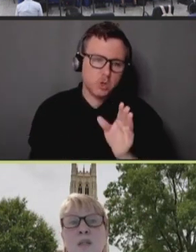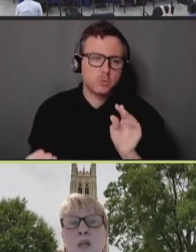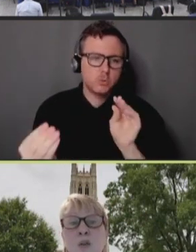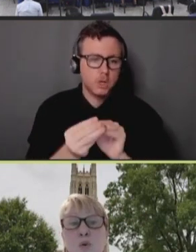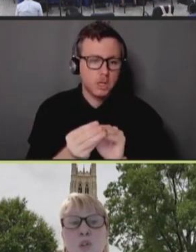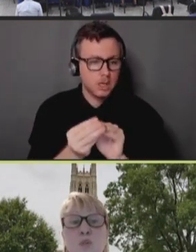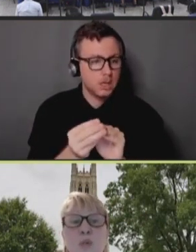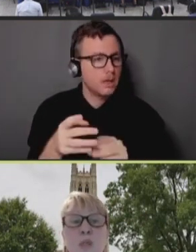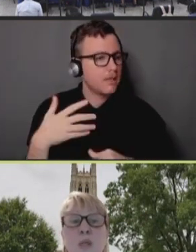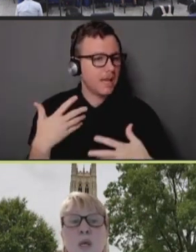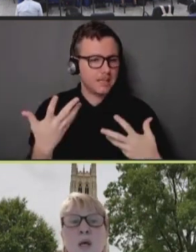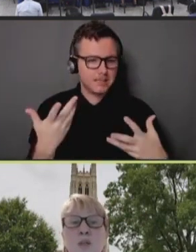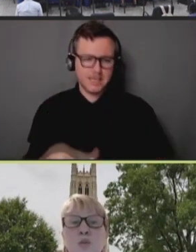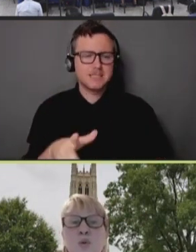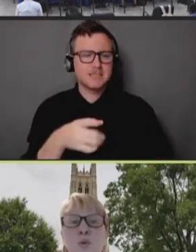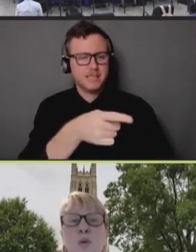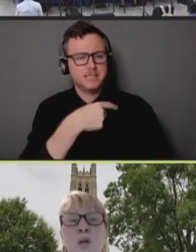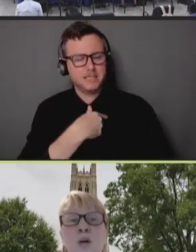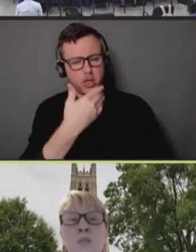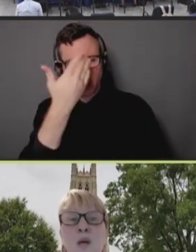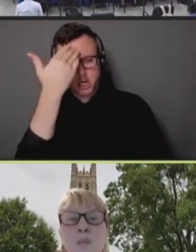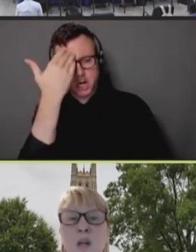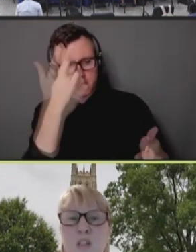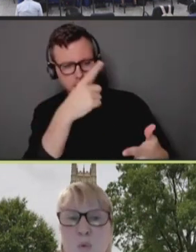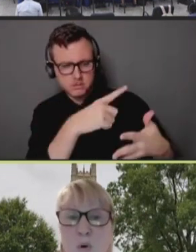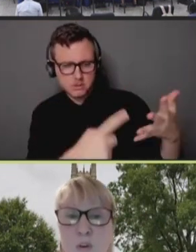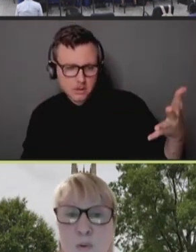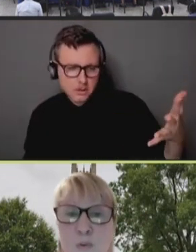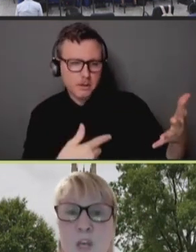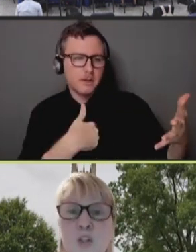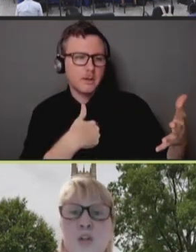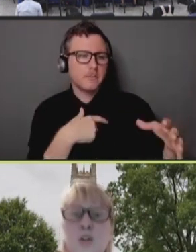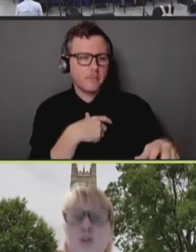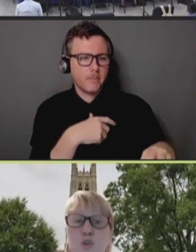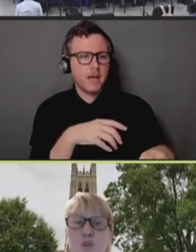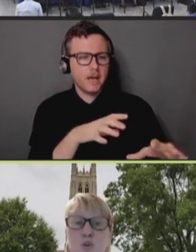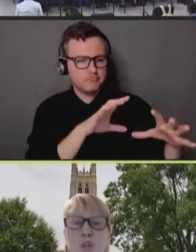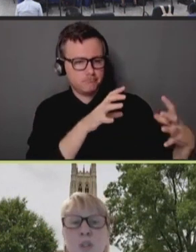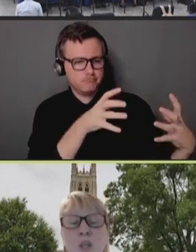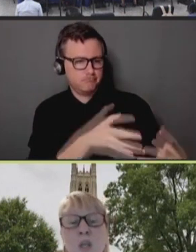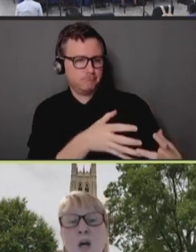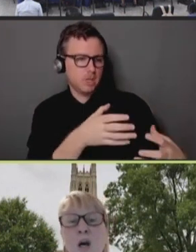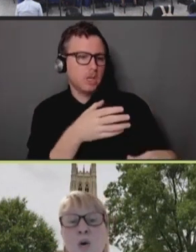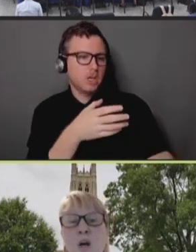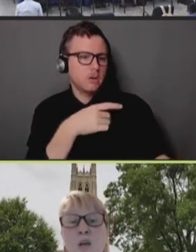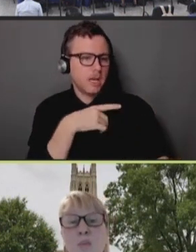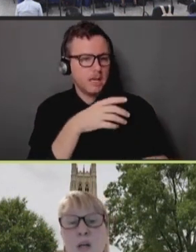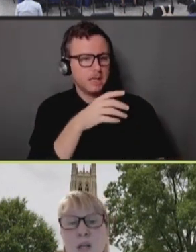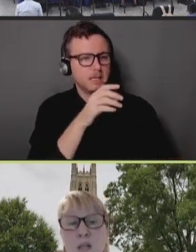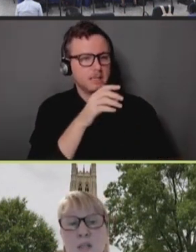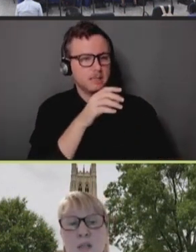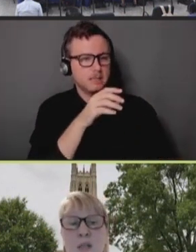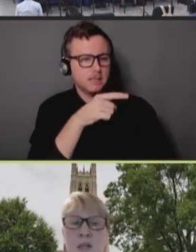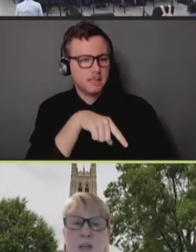It's acknowledgement to biodemography of aging research unit, our collaborators, NIH grants,